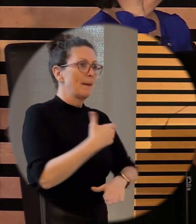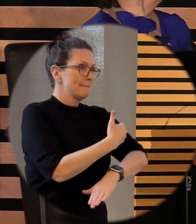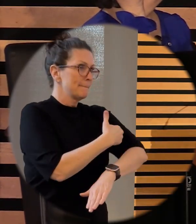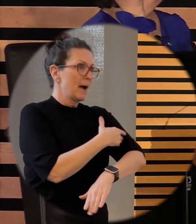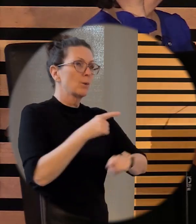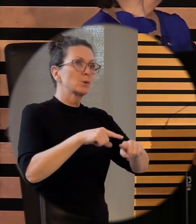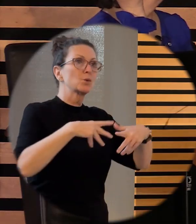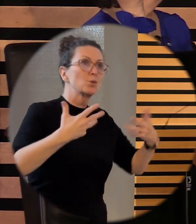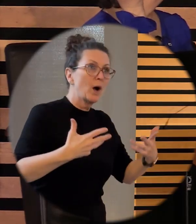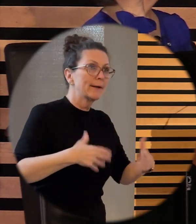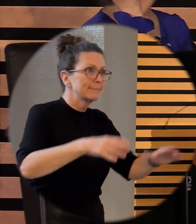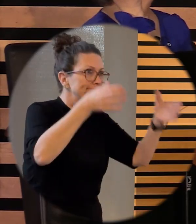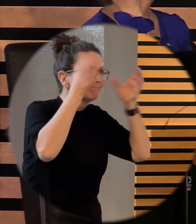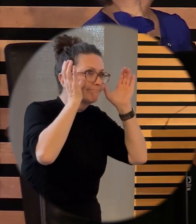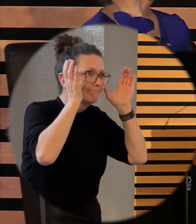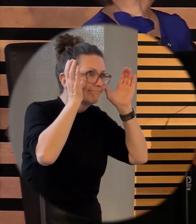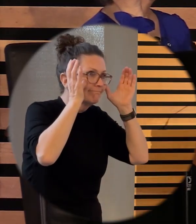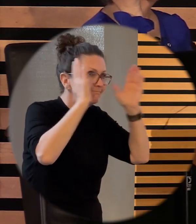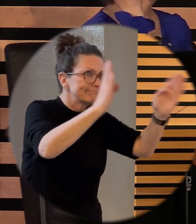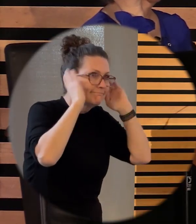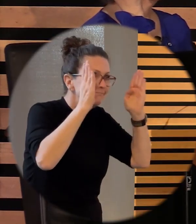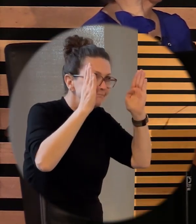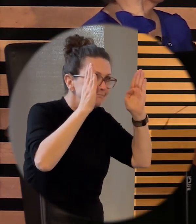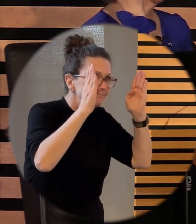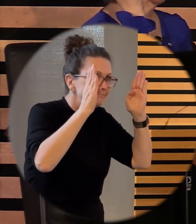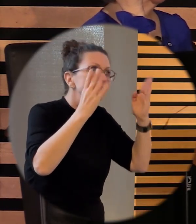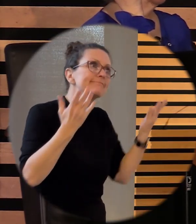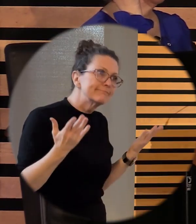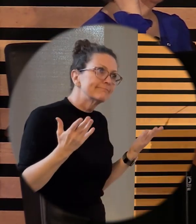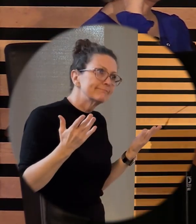the power of bearing witness. Say one of the most powerful things we can do as human beings